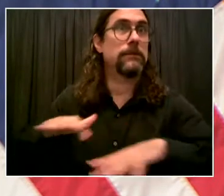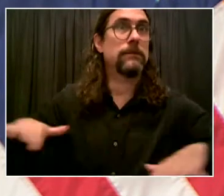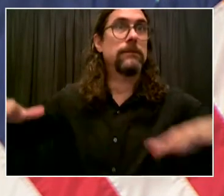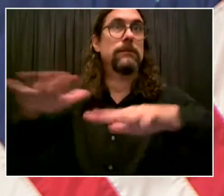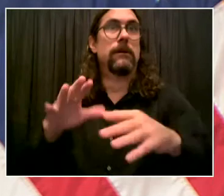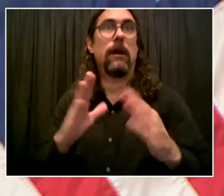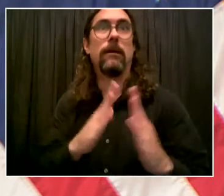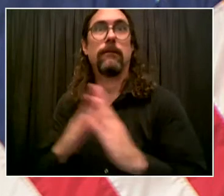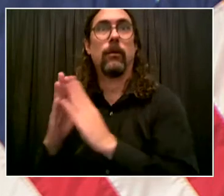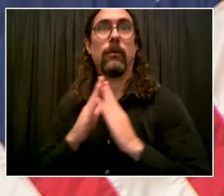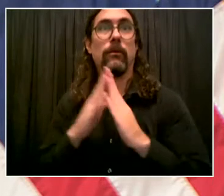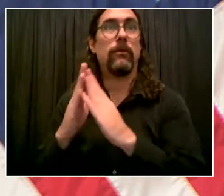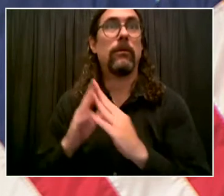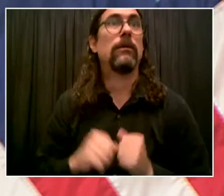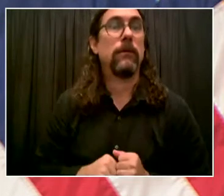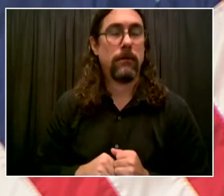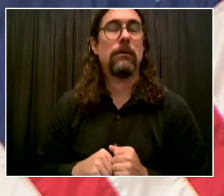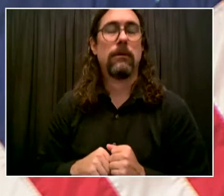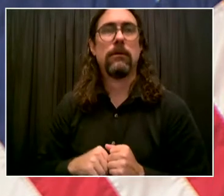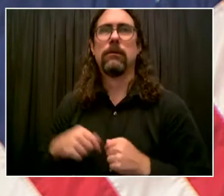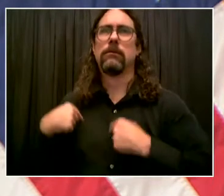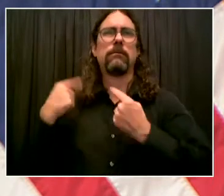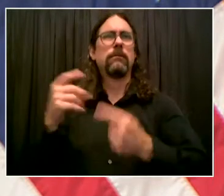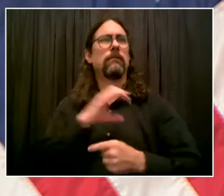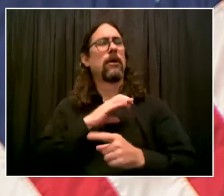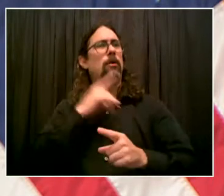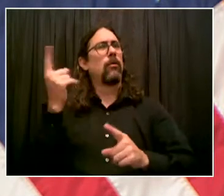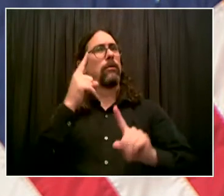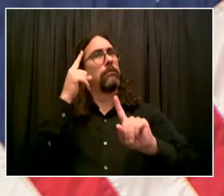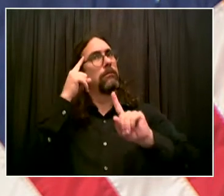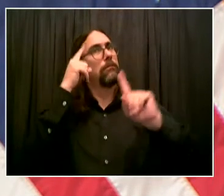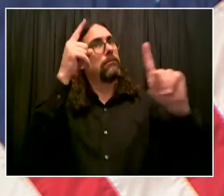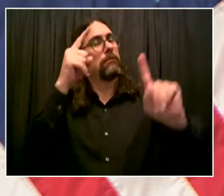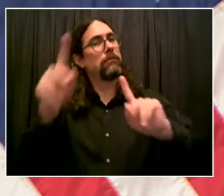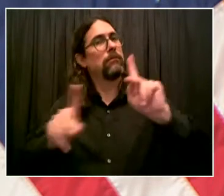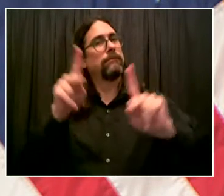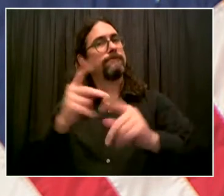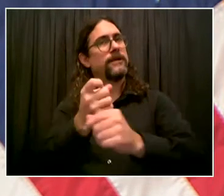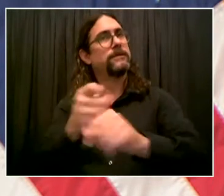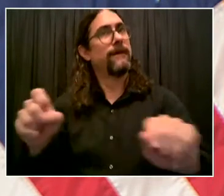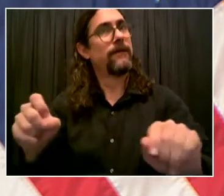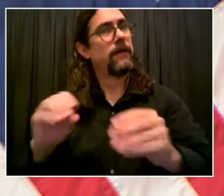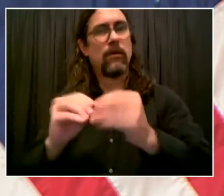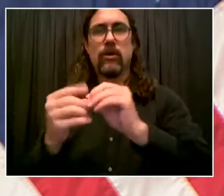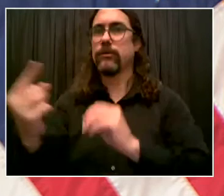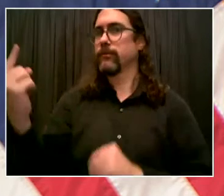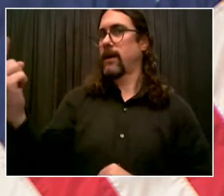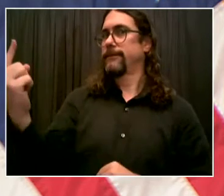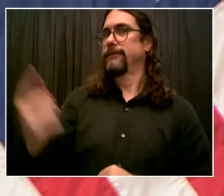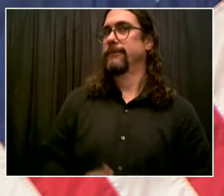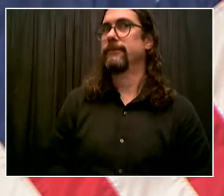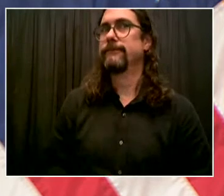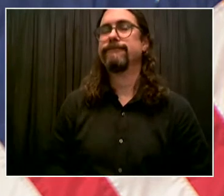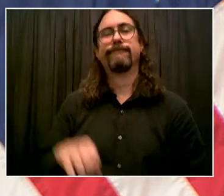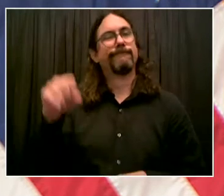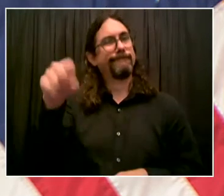RELATIONSHIPS ALLOW CULTURAL TRADITION TO REMAIN SAFE. SO, WHILE J'OUVERT